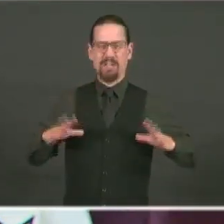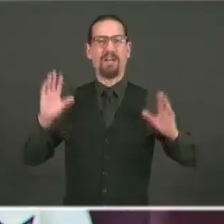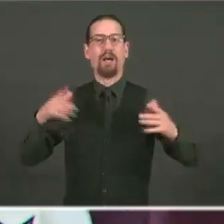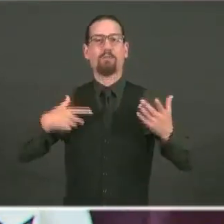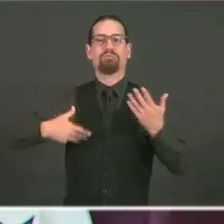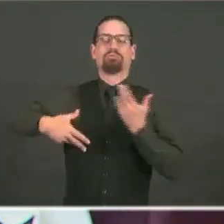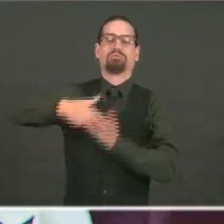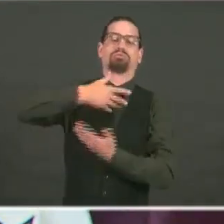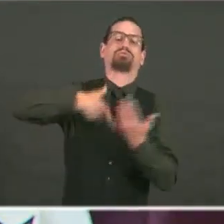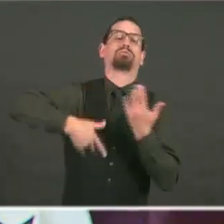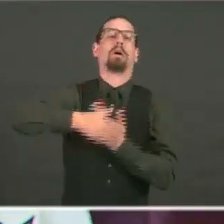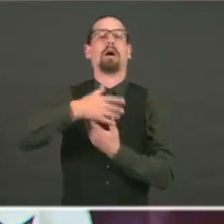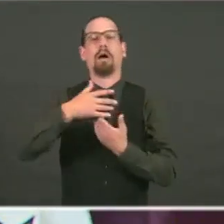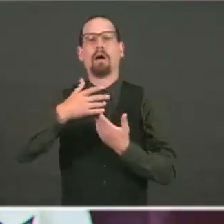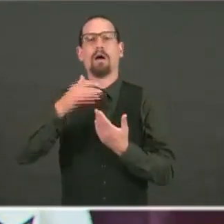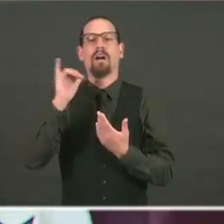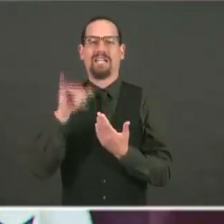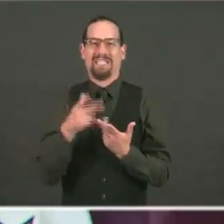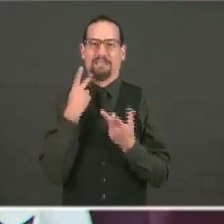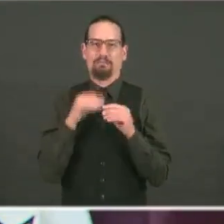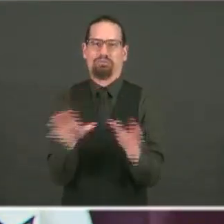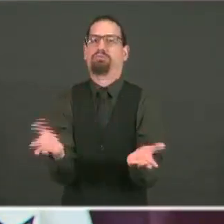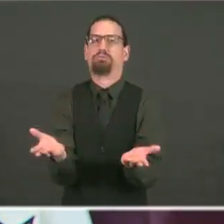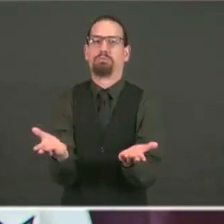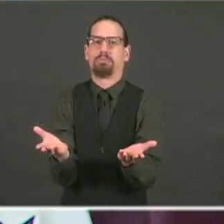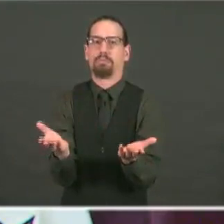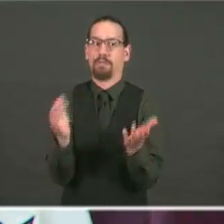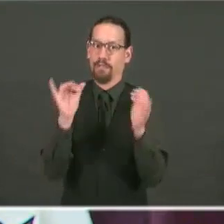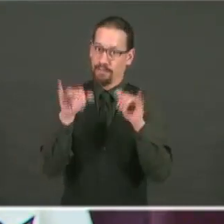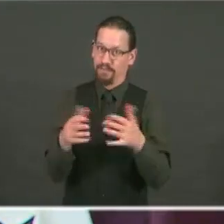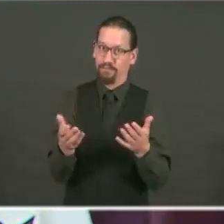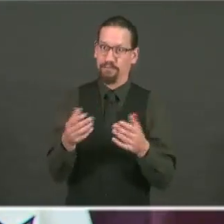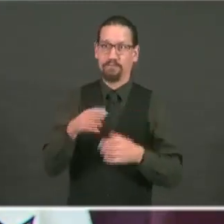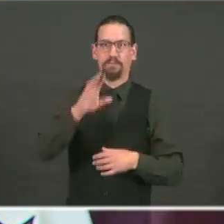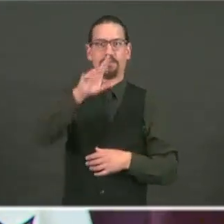HAVING PARTIES AND HANGING OUT. NORMALLY, THAT IS OK, EXCEPT NOT